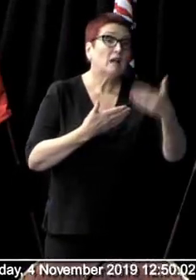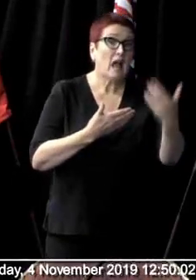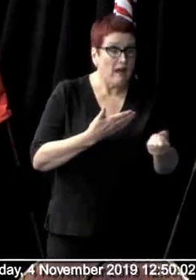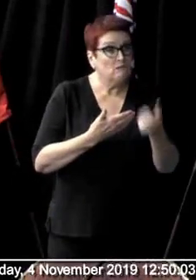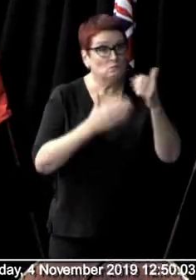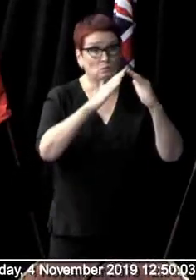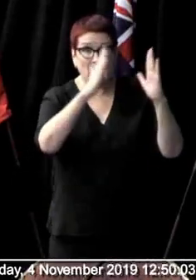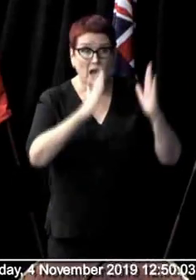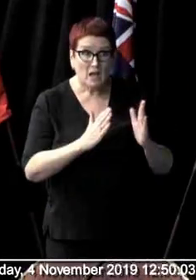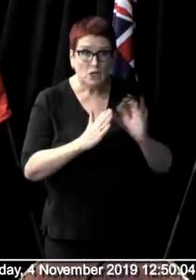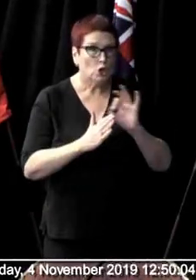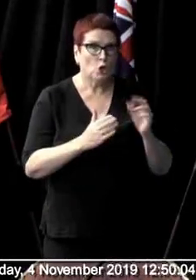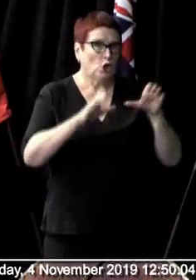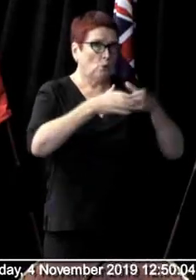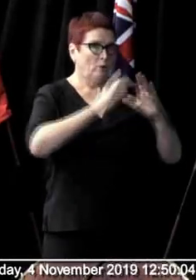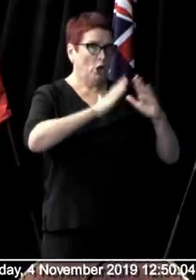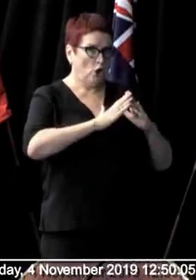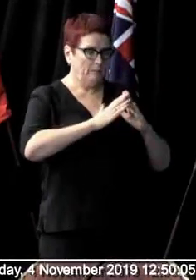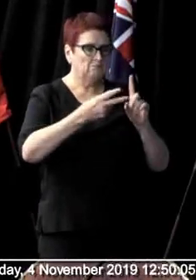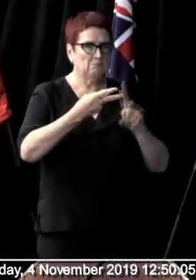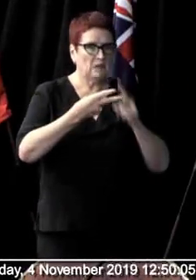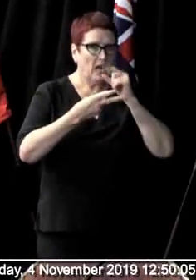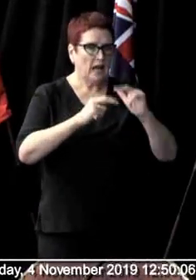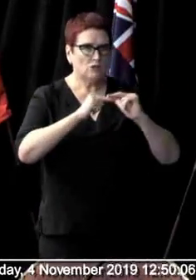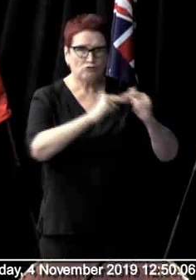that’s not in a group home, that she will have access to transport, some